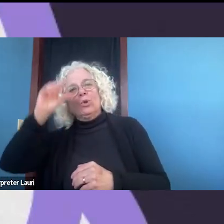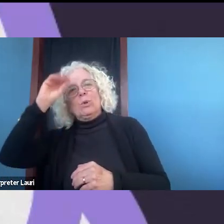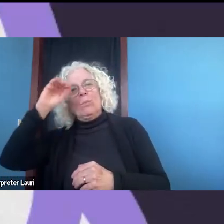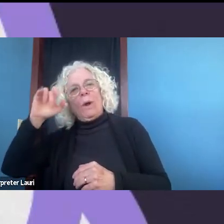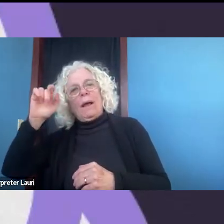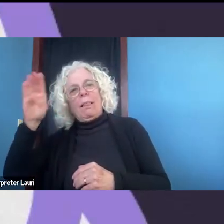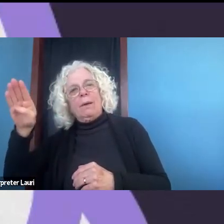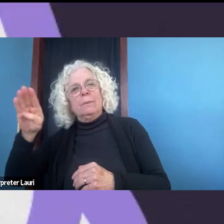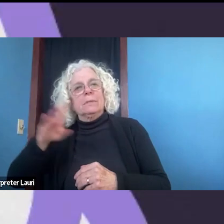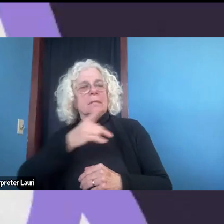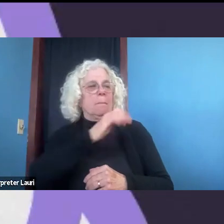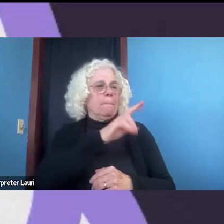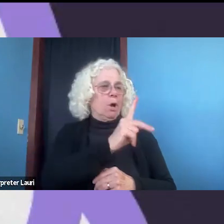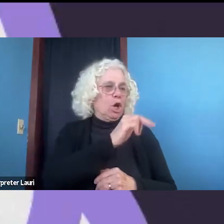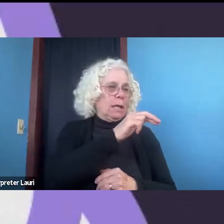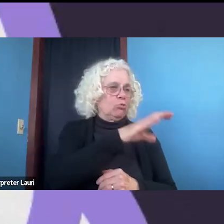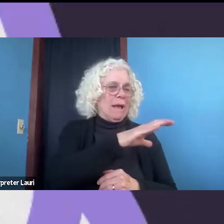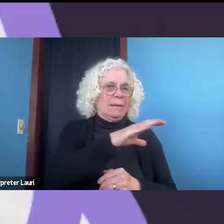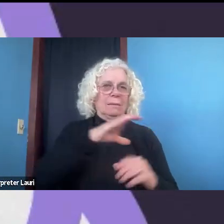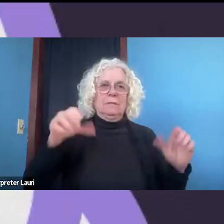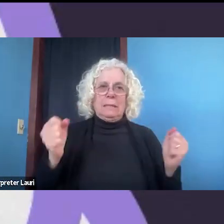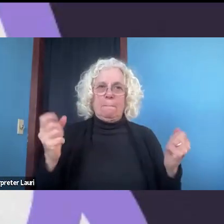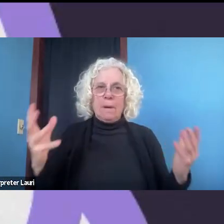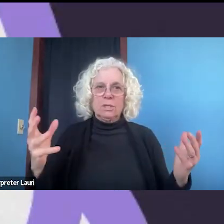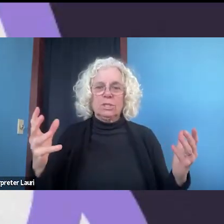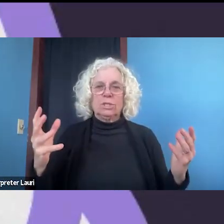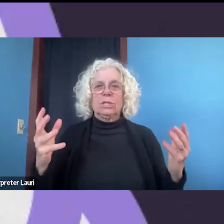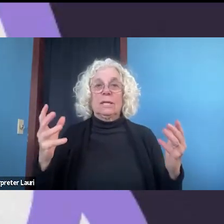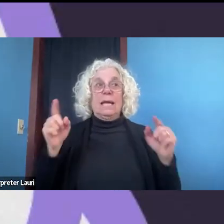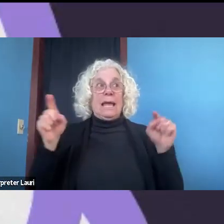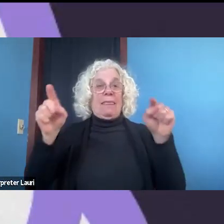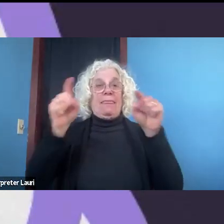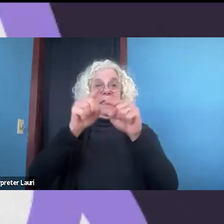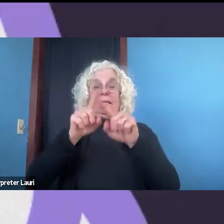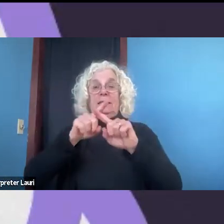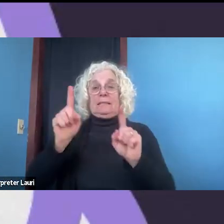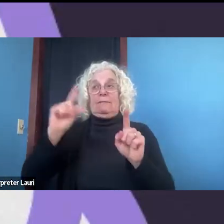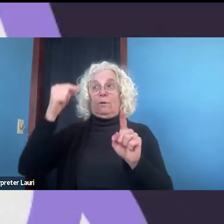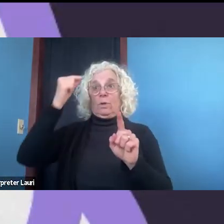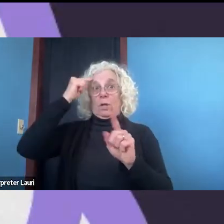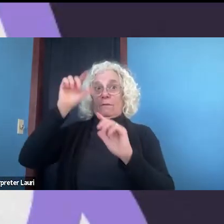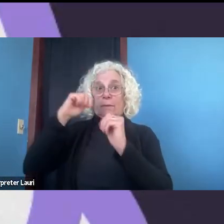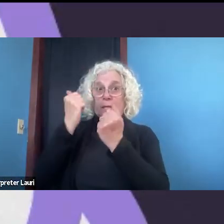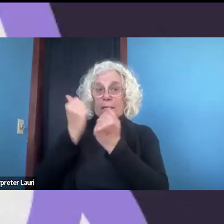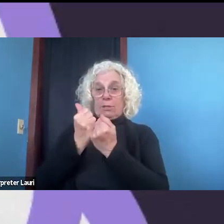filling in the gaps for communities as more formal nonprofits and government agencies developed to serve art and culture.